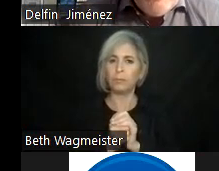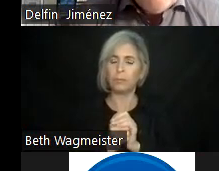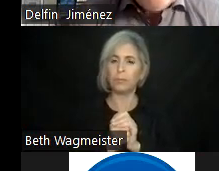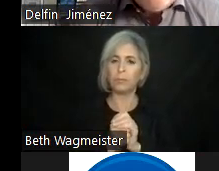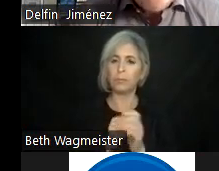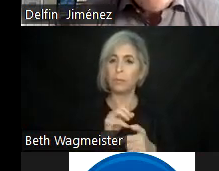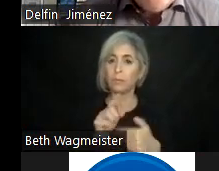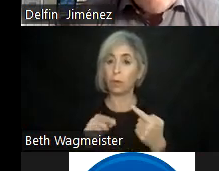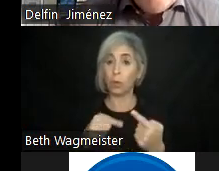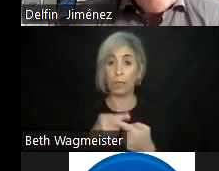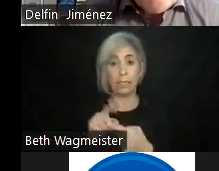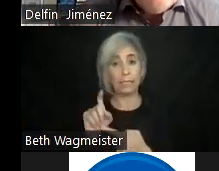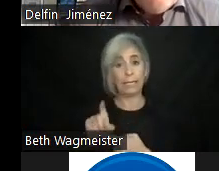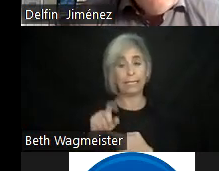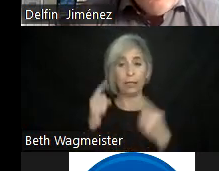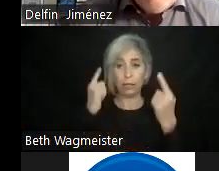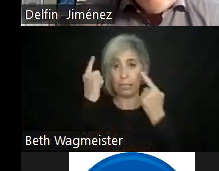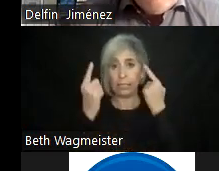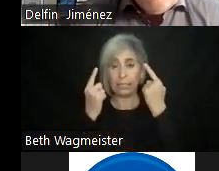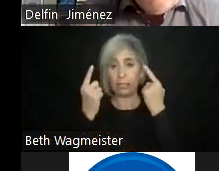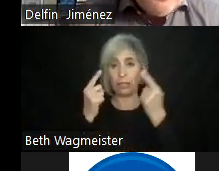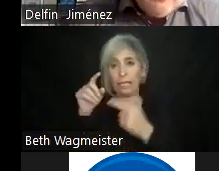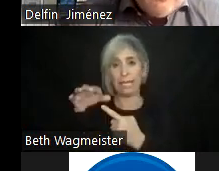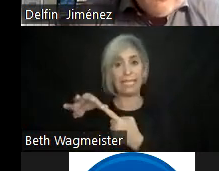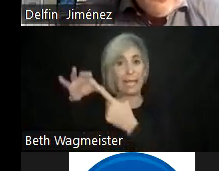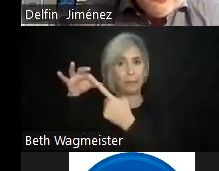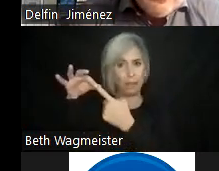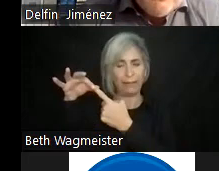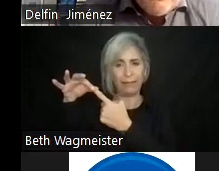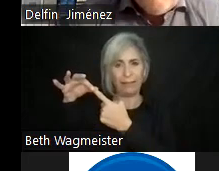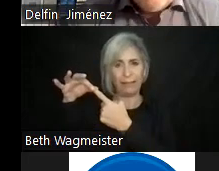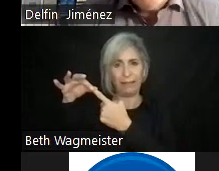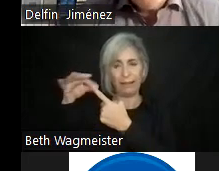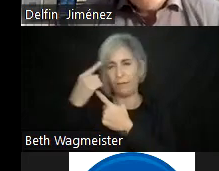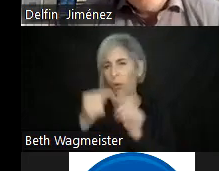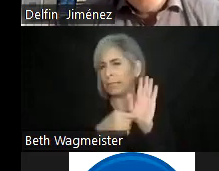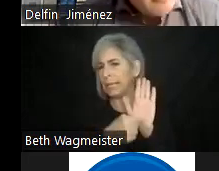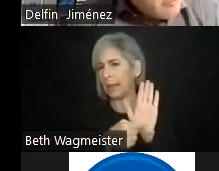necessary to consider an exception, then, for instance, for existing buildings,